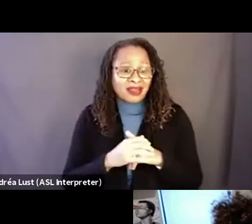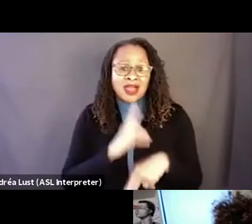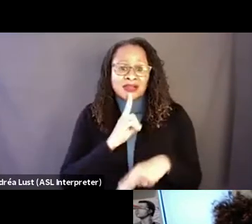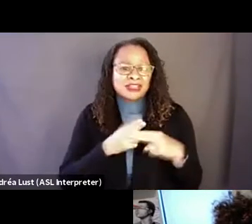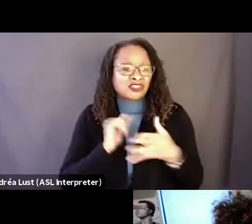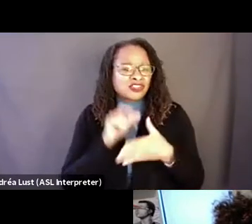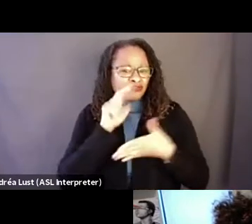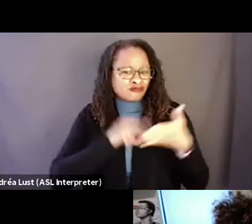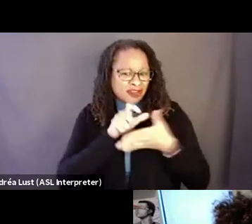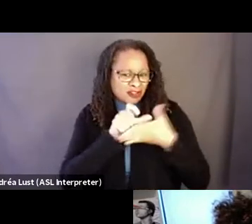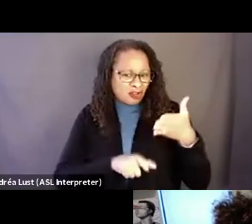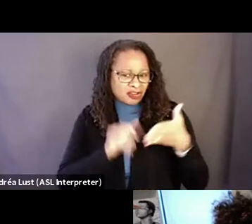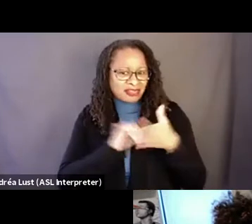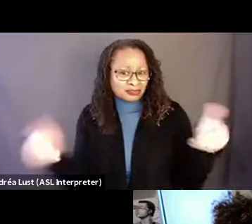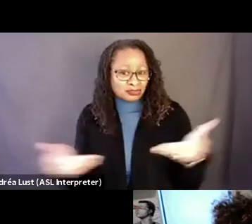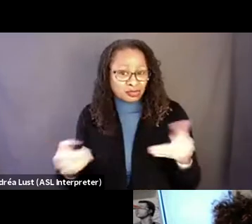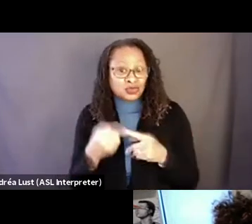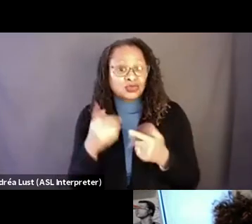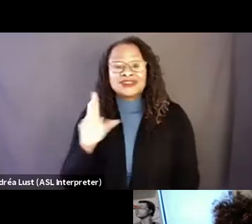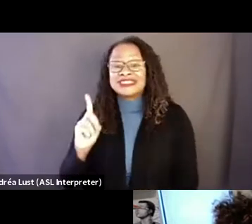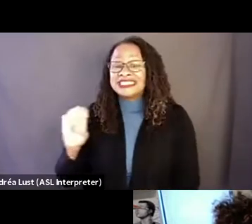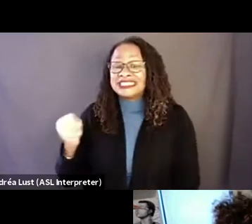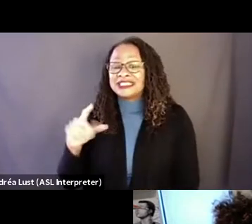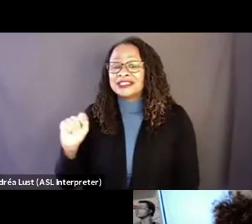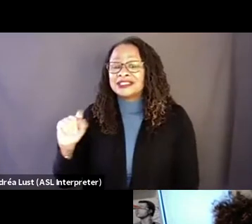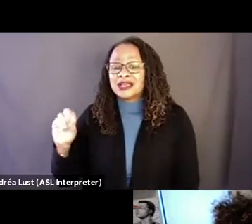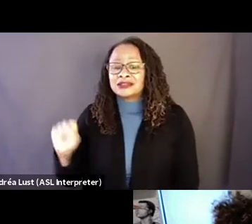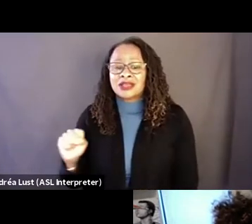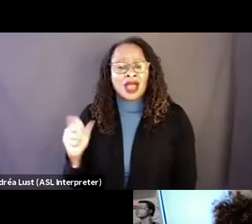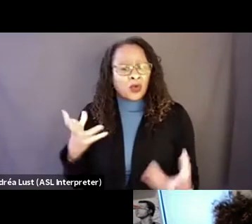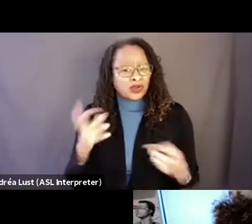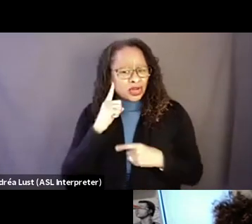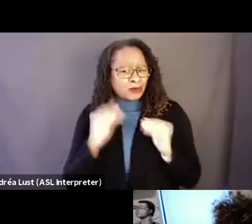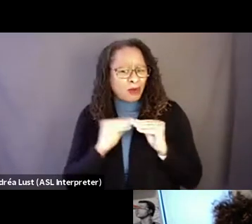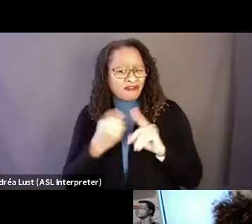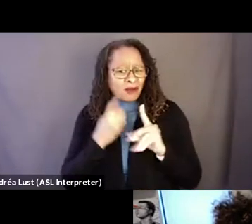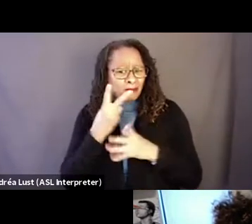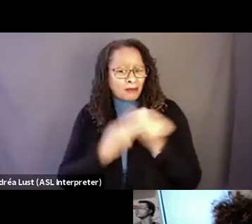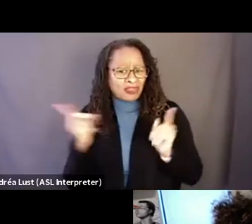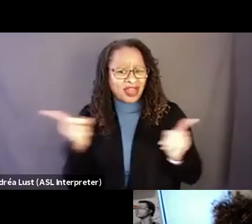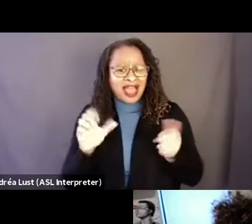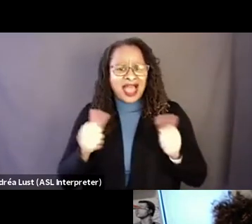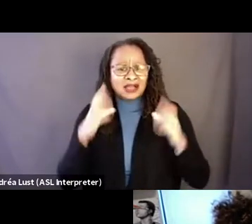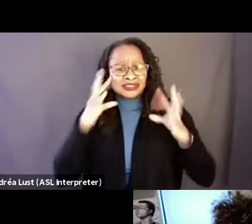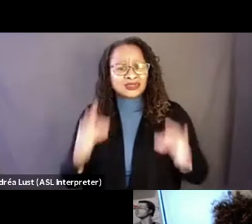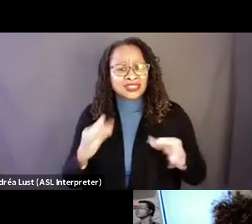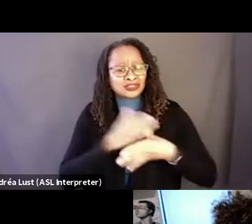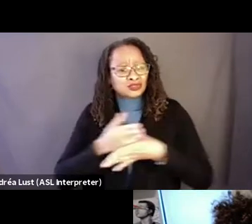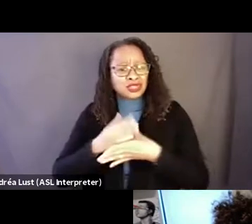that introduced you to Dee's Tots. But I would love to hear more from both of you about how you decided to tell the story in the film